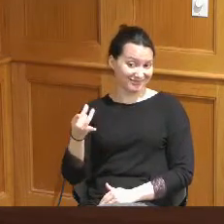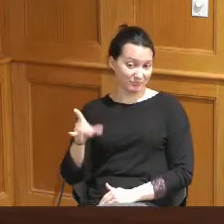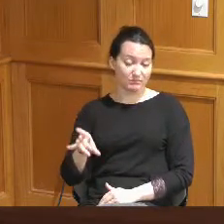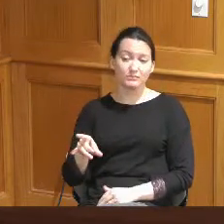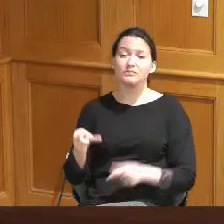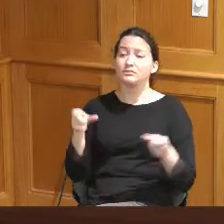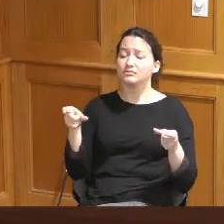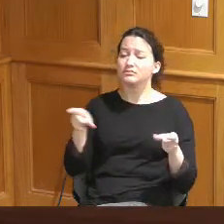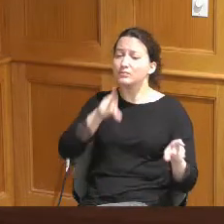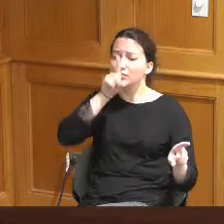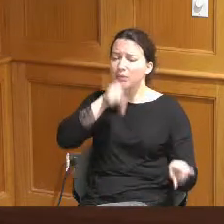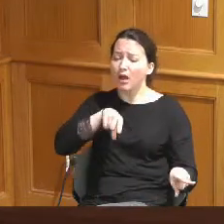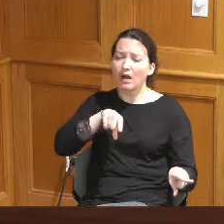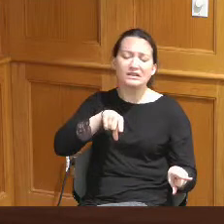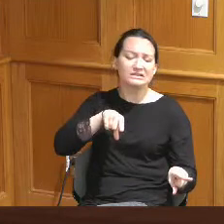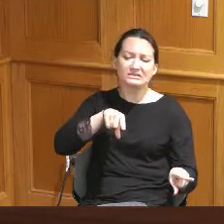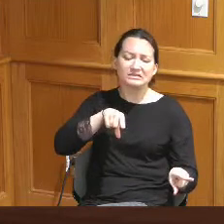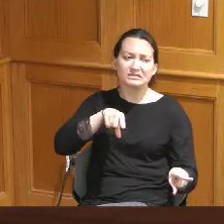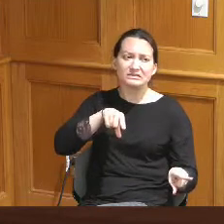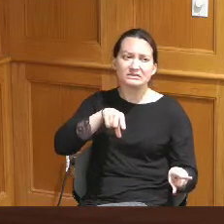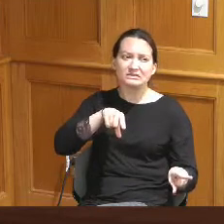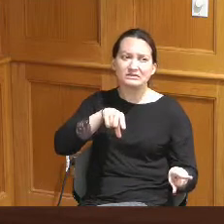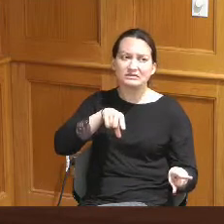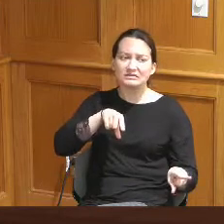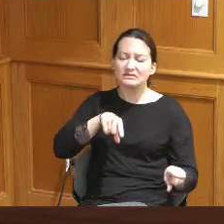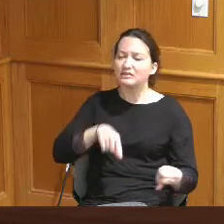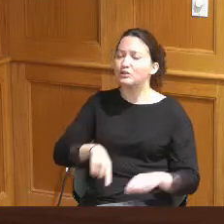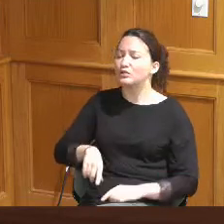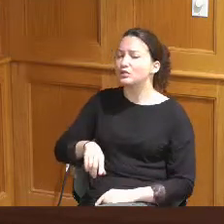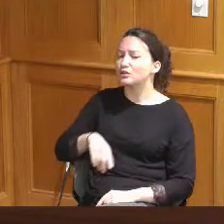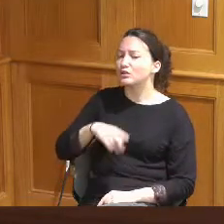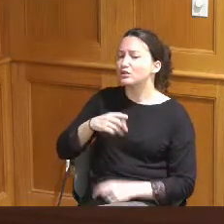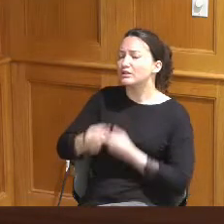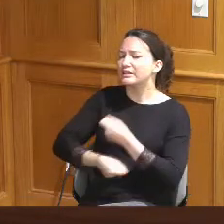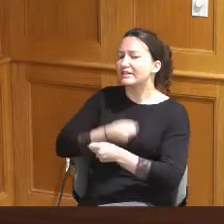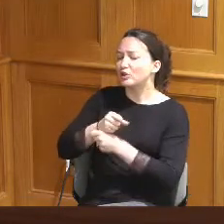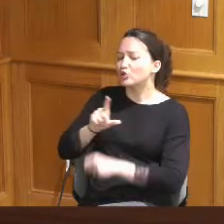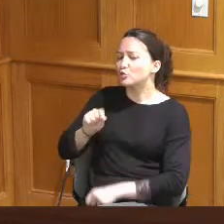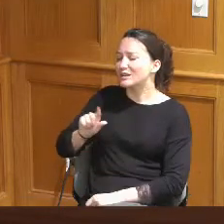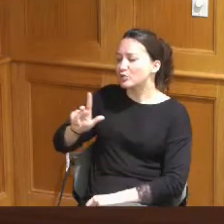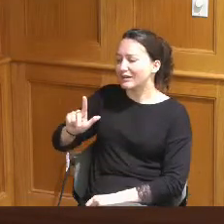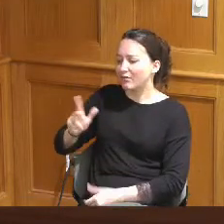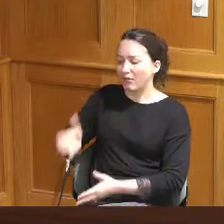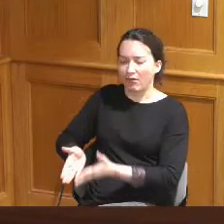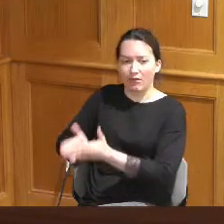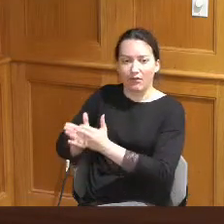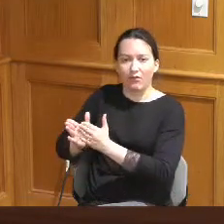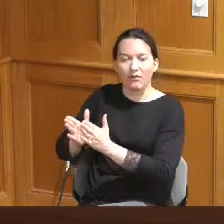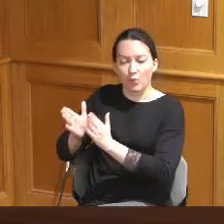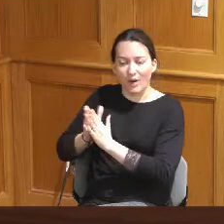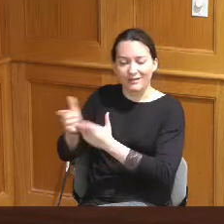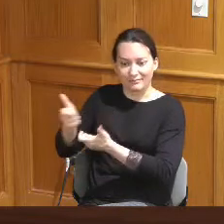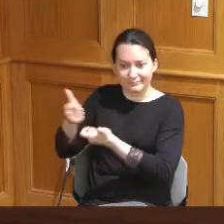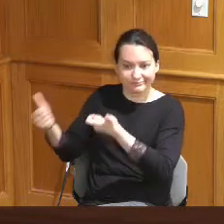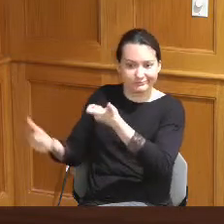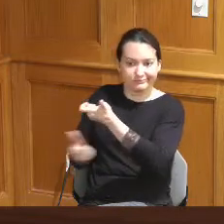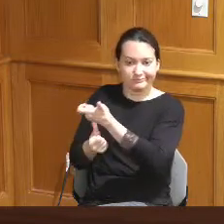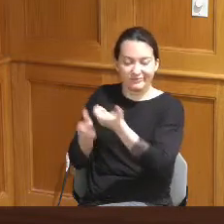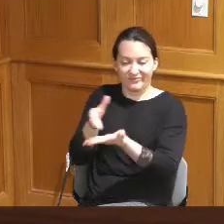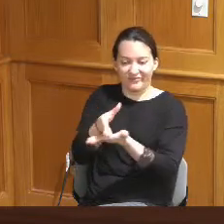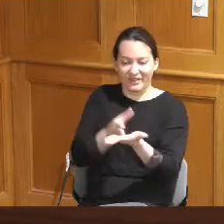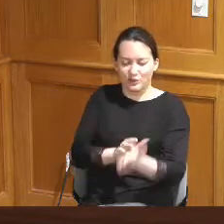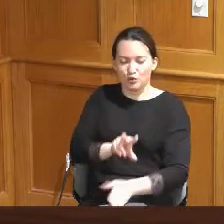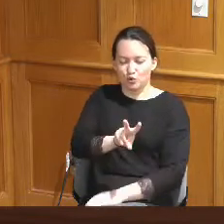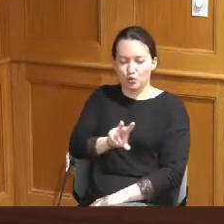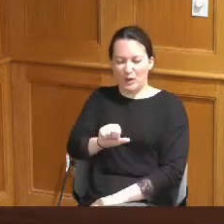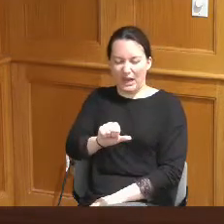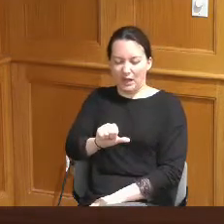have responded ultimately in early 23 asking that a subset of those phase 2A projects be resubmitted